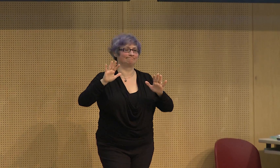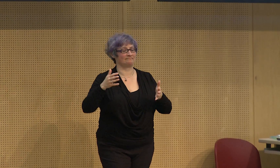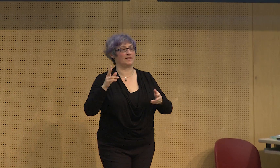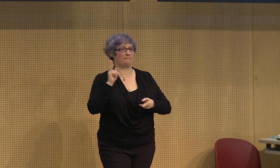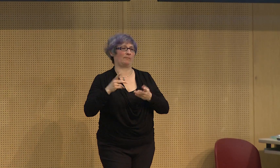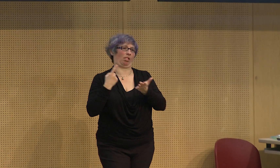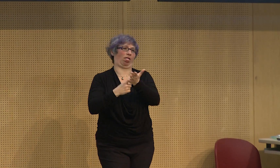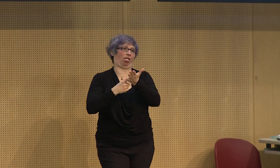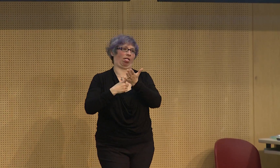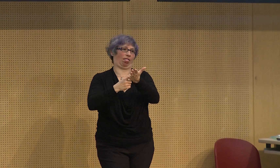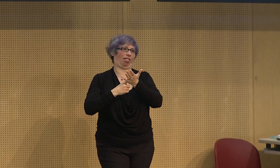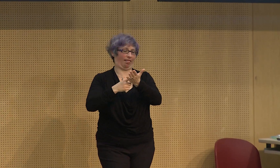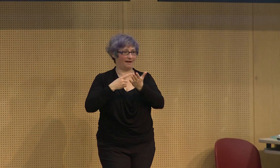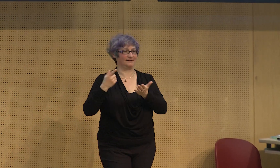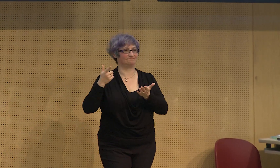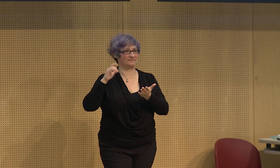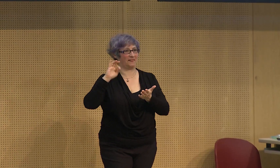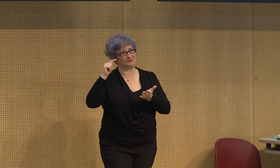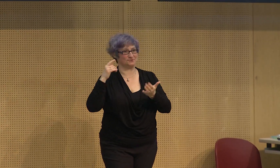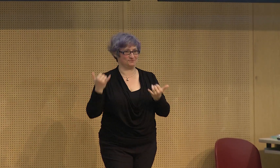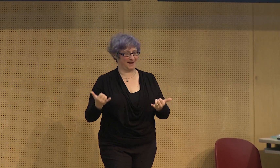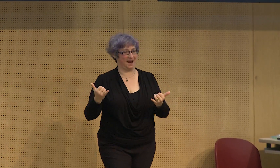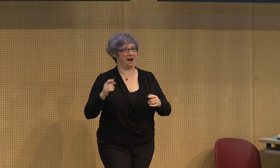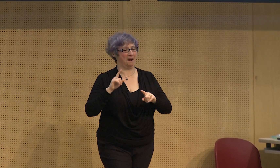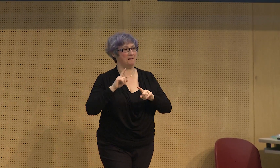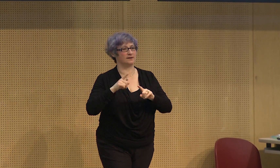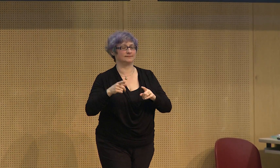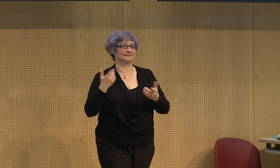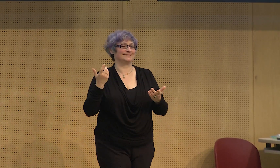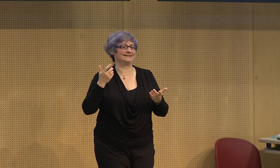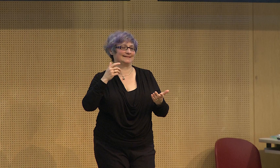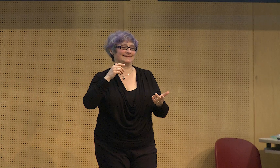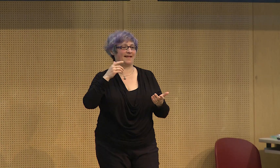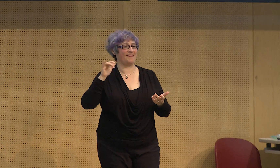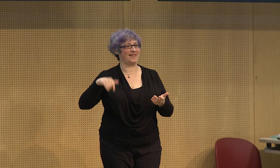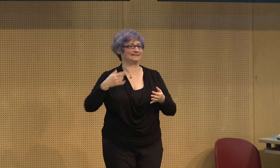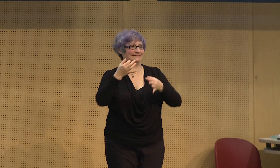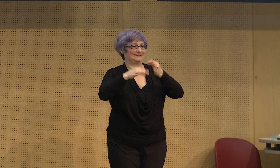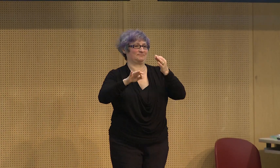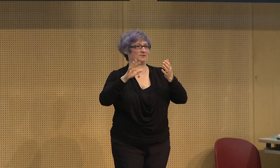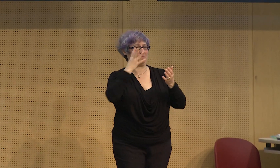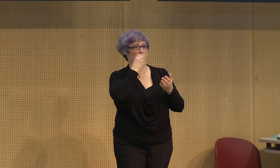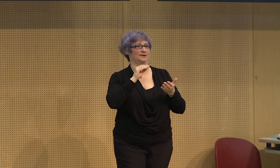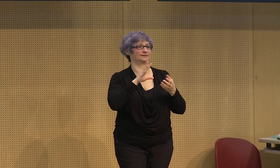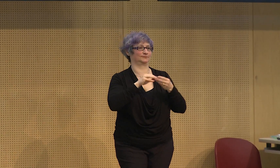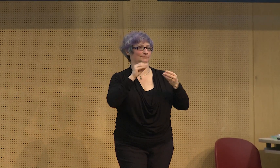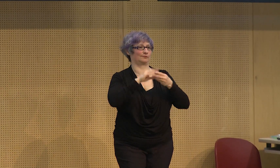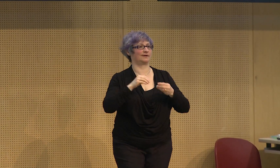And then once they get past 5-- and there's debate in the literature now,